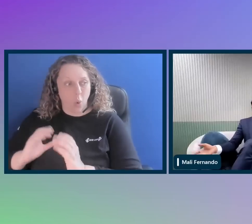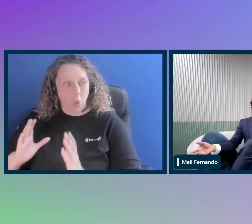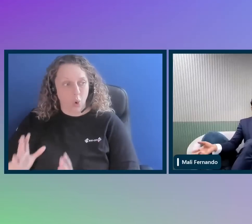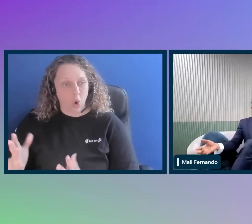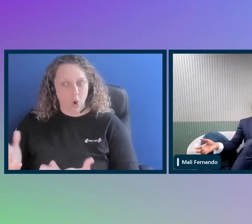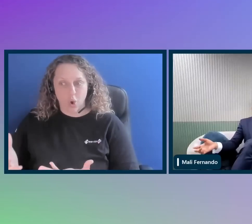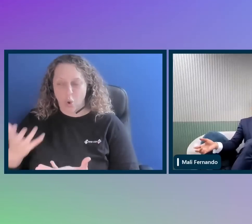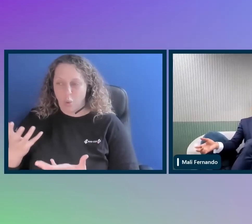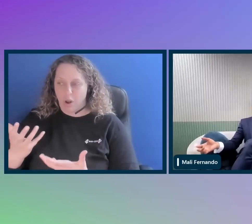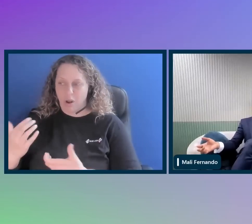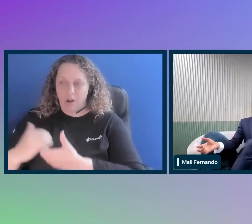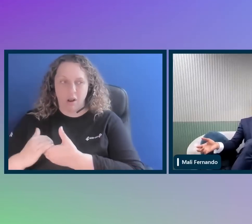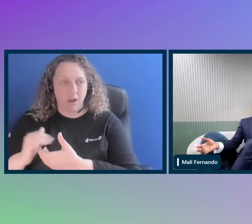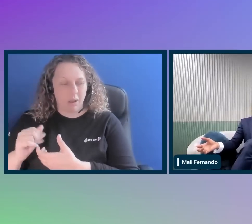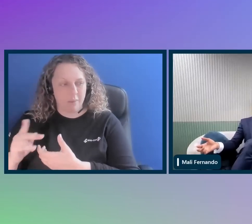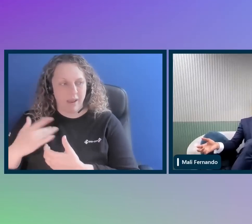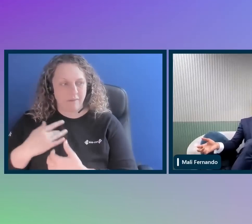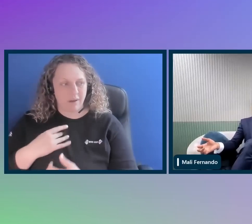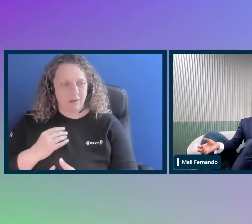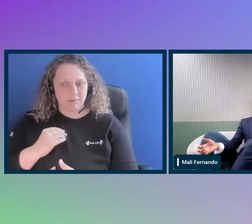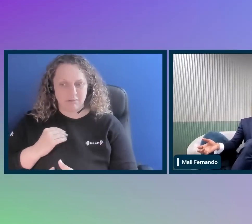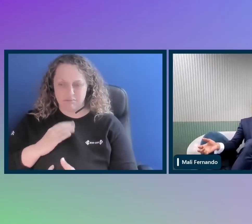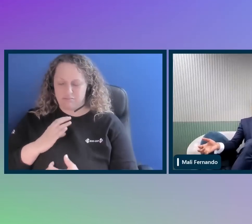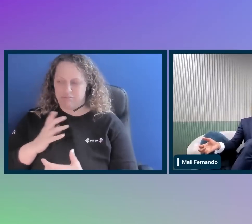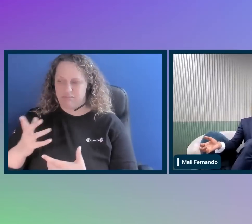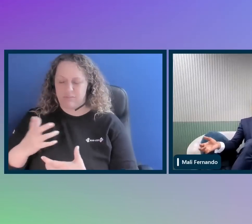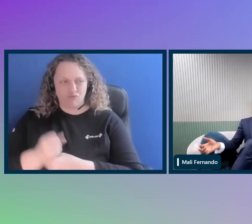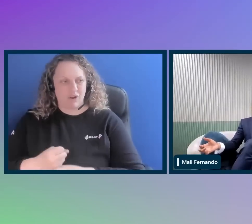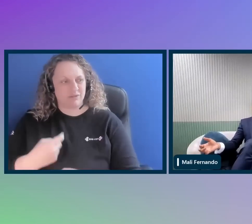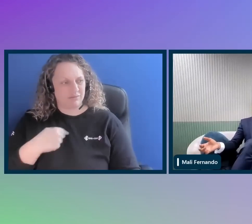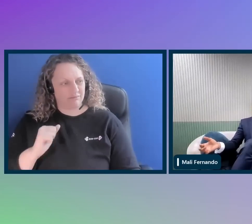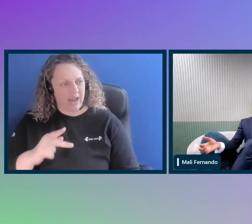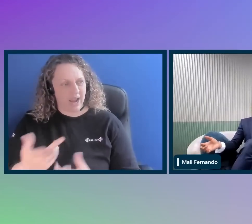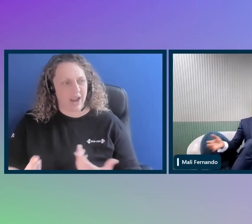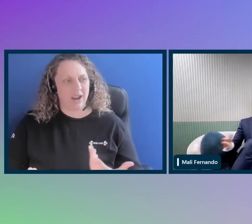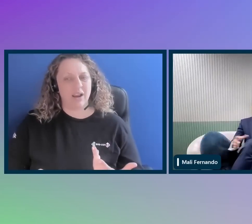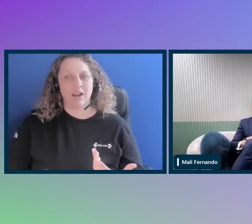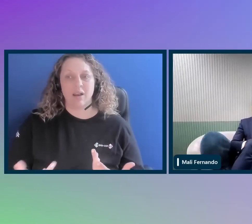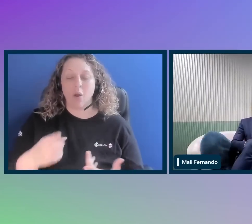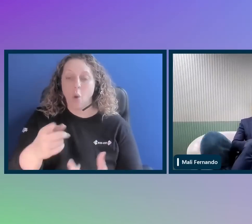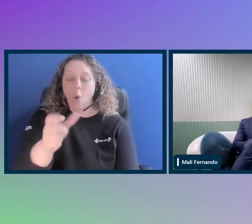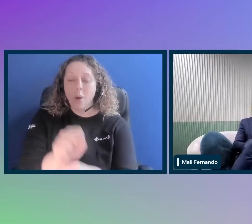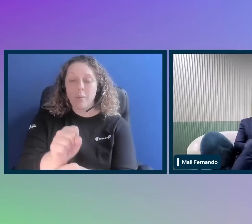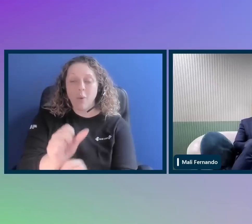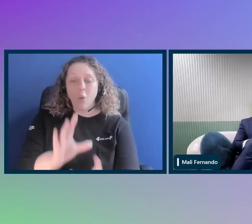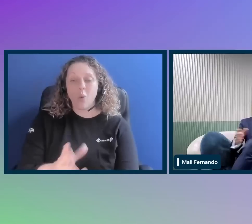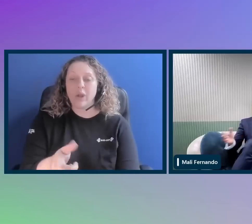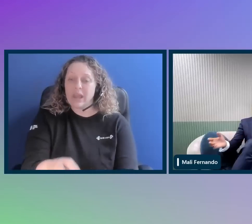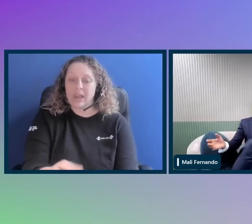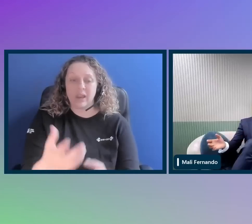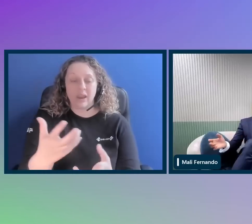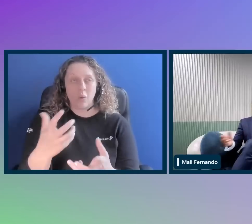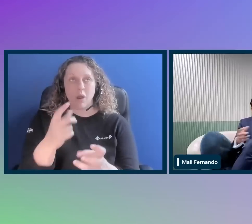or a potential employee who has a dream of joining HSBC and having an international career in banking.